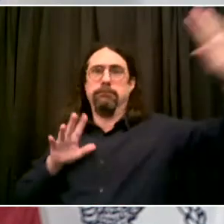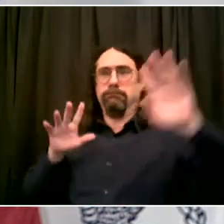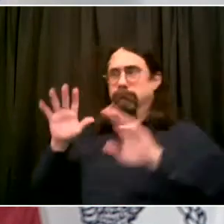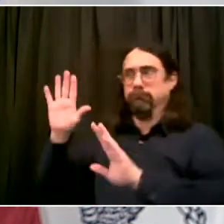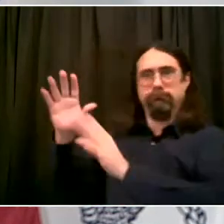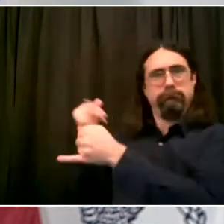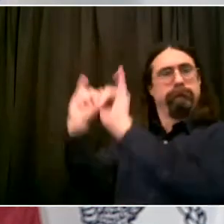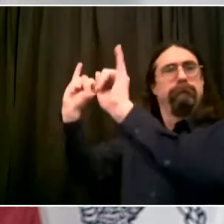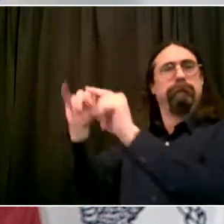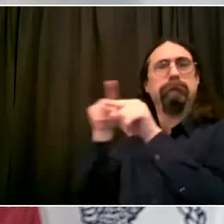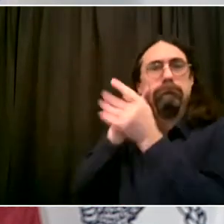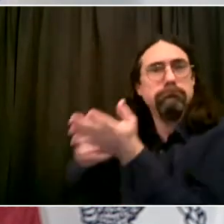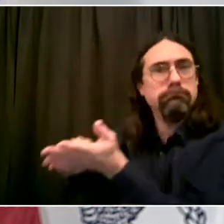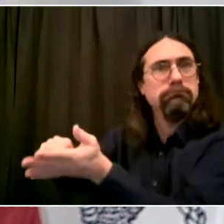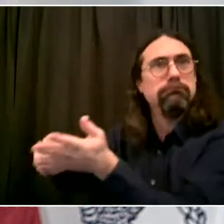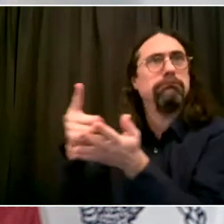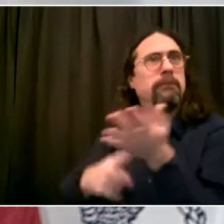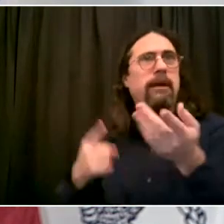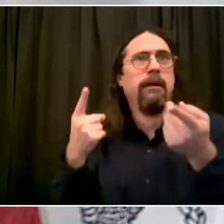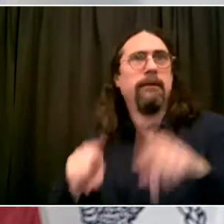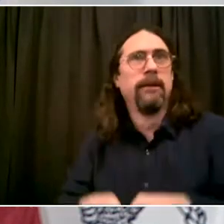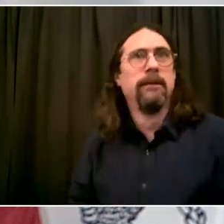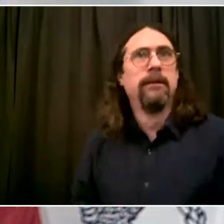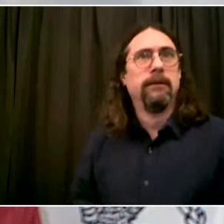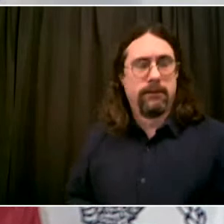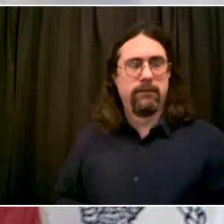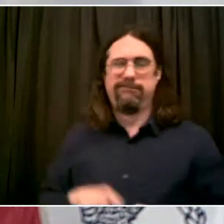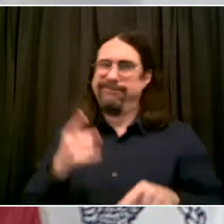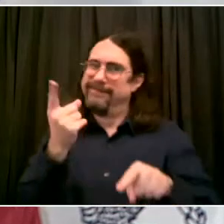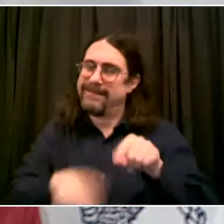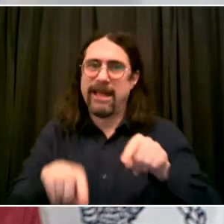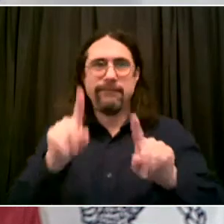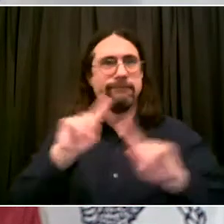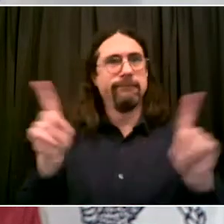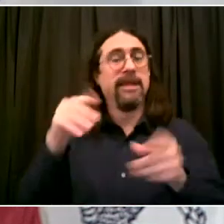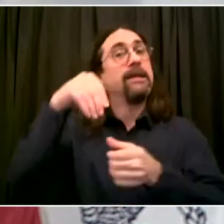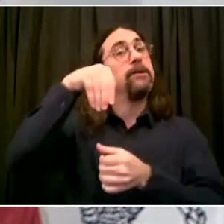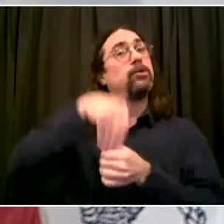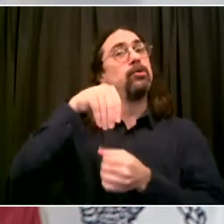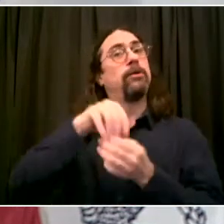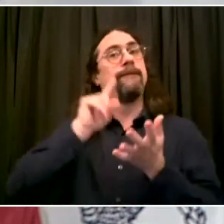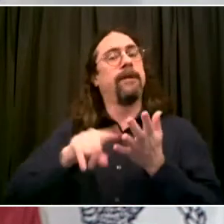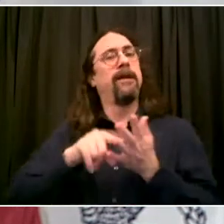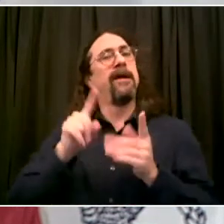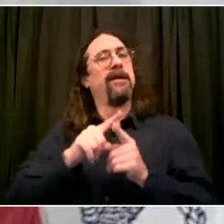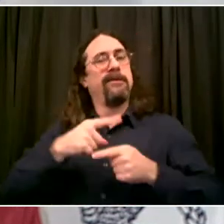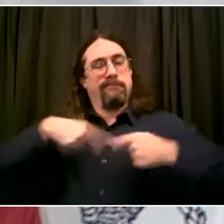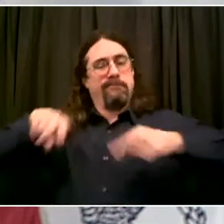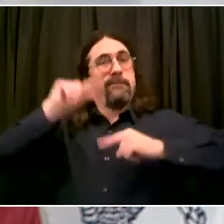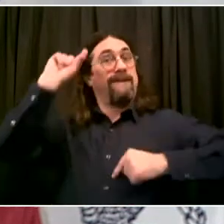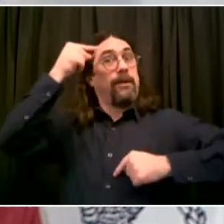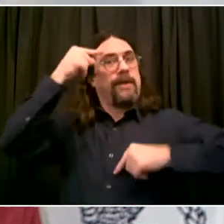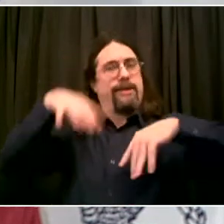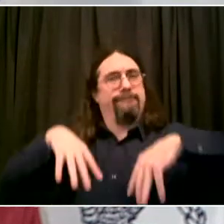SOME INDIVIDUAL OR NTEITITSIE THAT ARE NOTOT